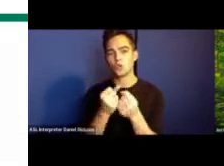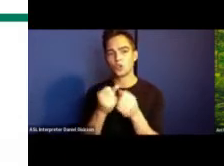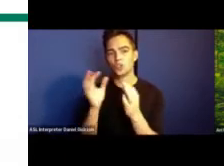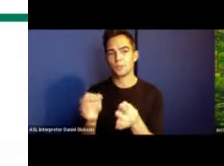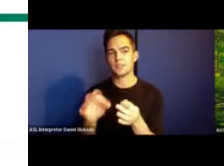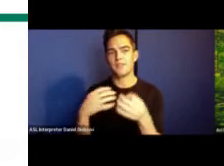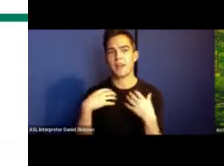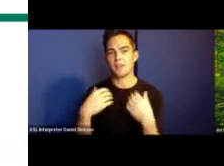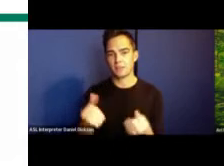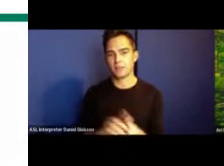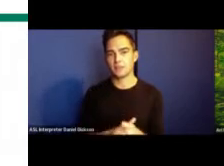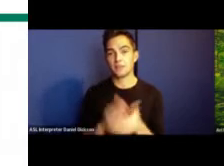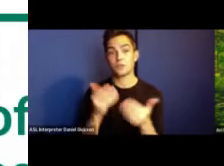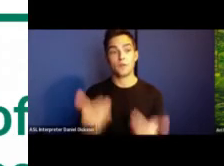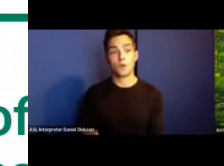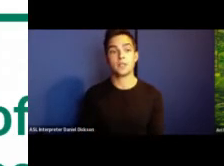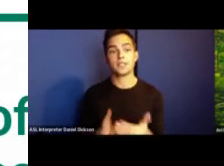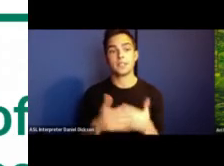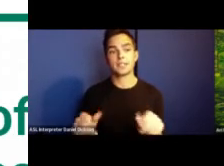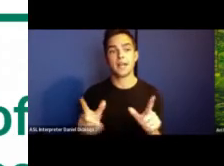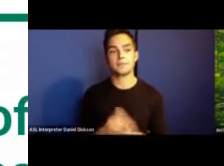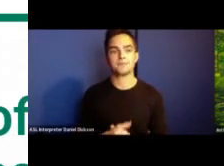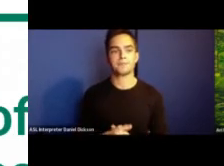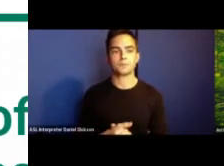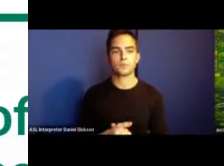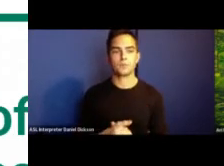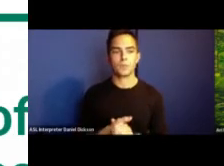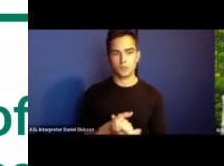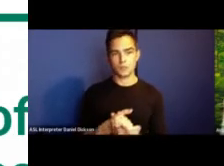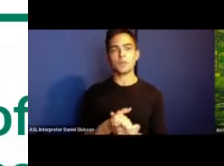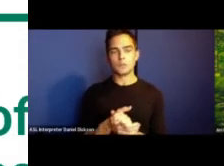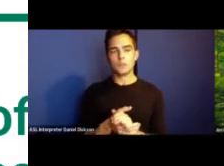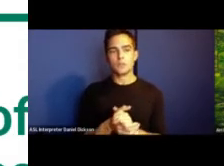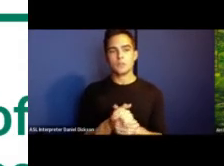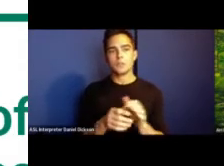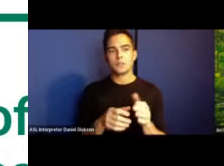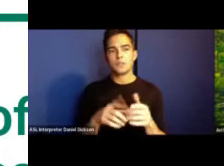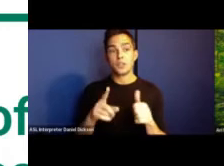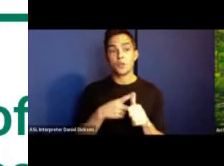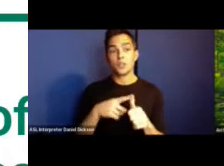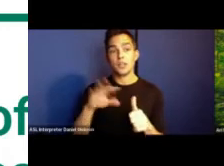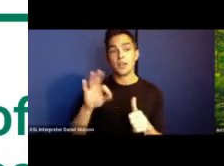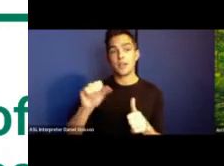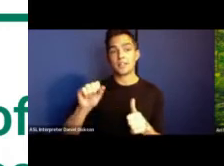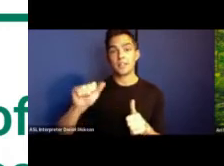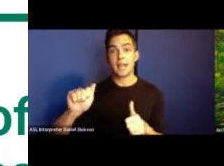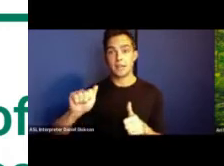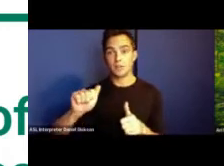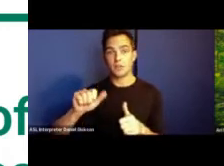forward. Next slide, please. So the original FSSA social determinants of health